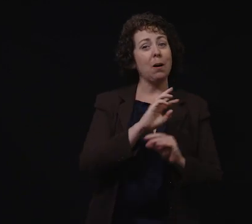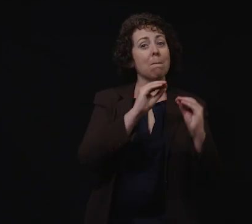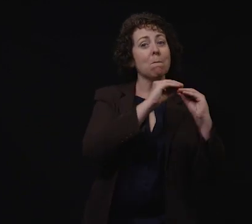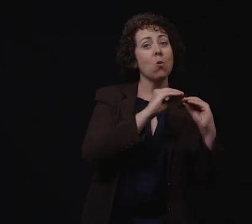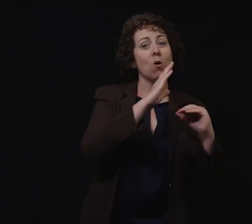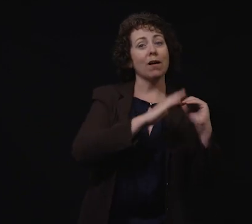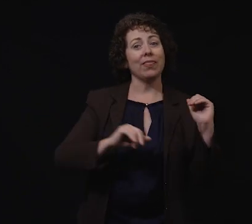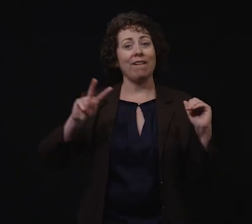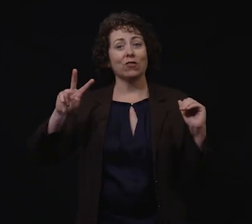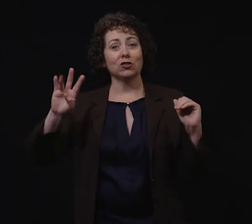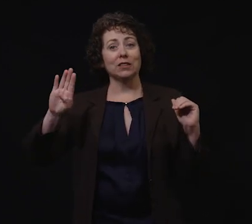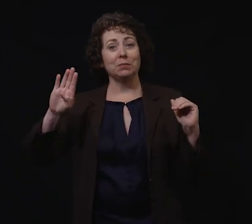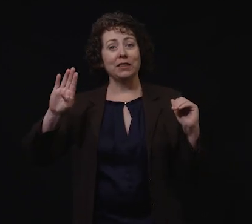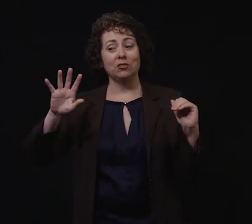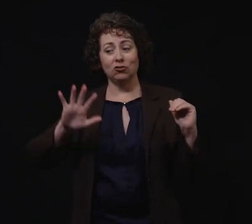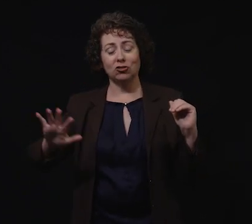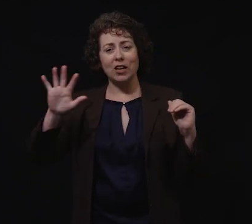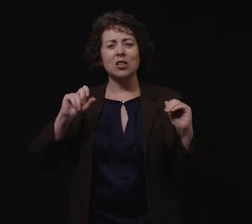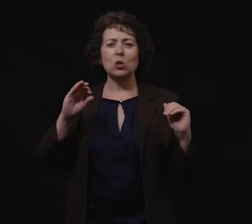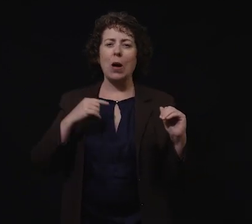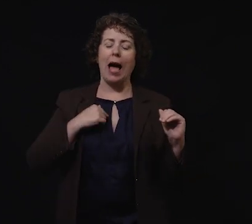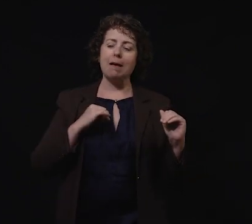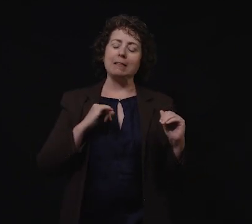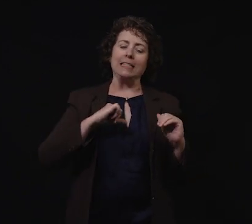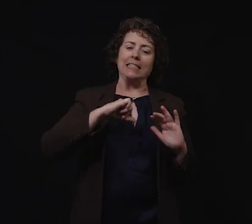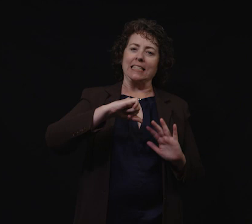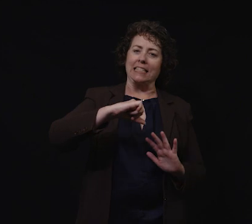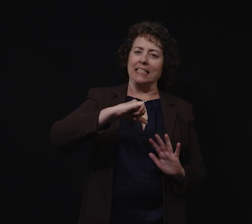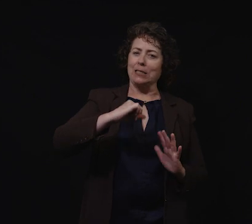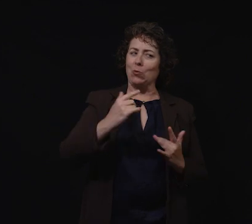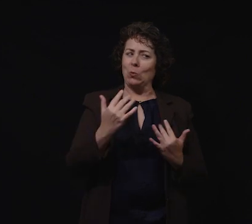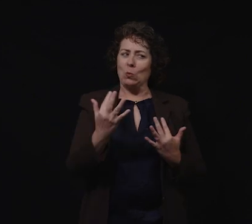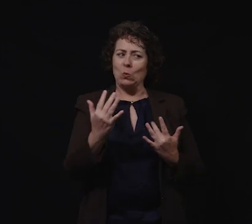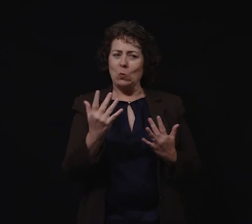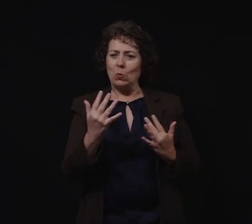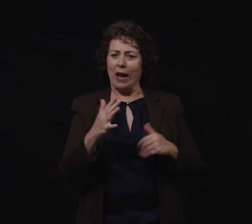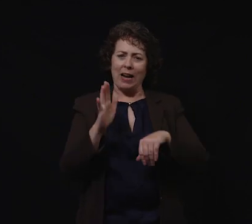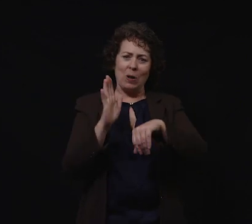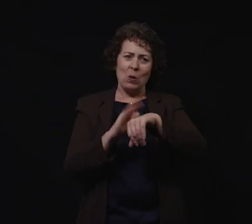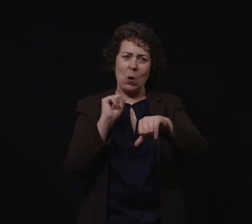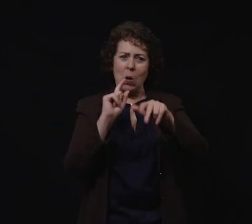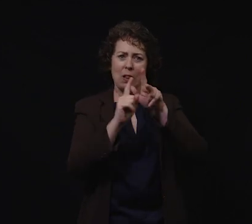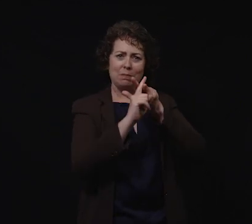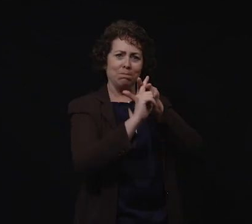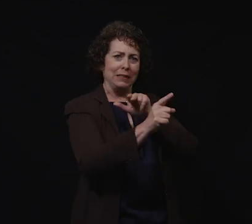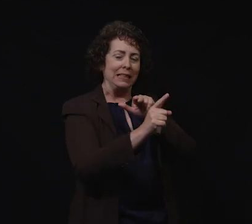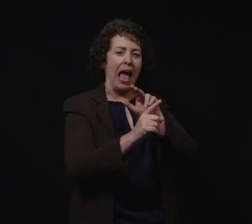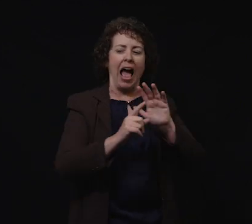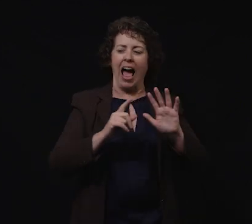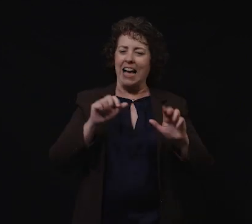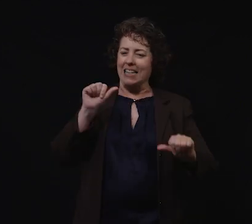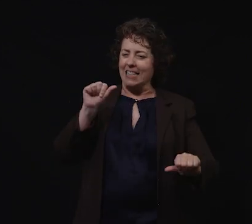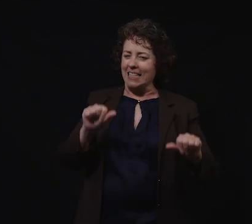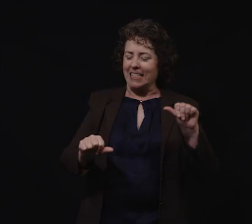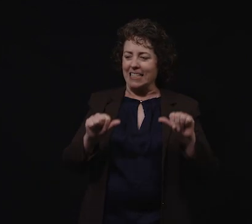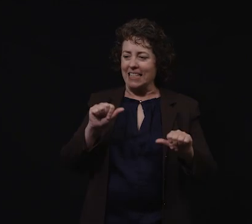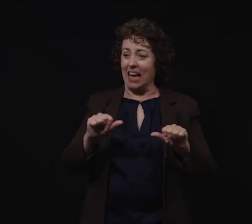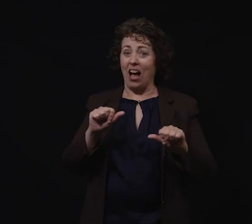And so I'm a bit hesitant to evacuate citizens out of the city because I'm not so sure that the risk